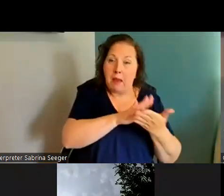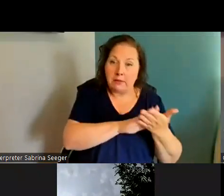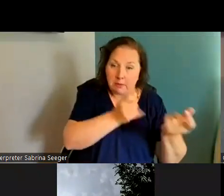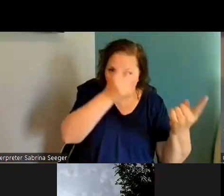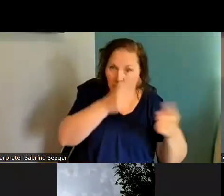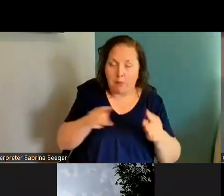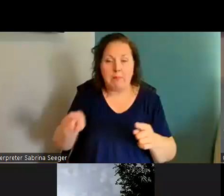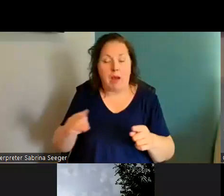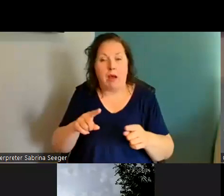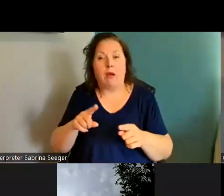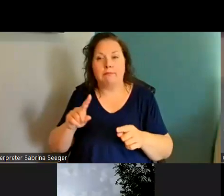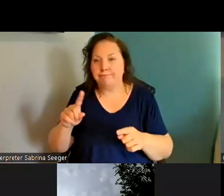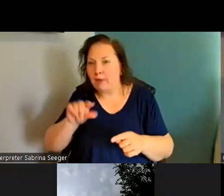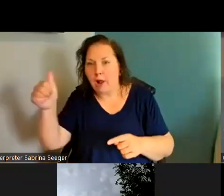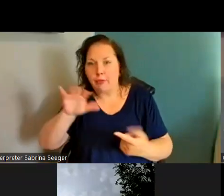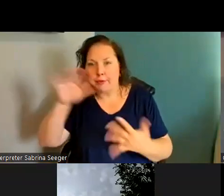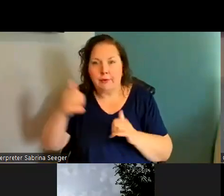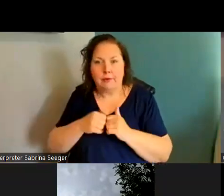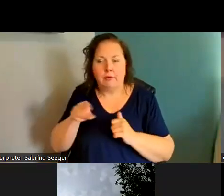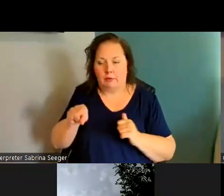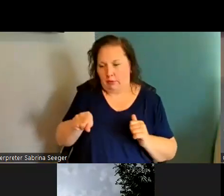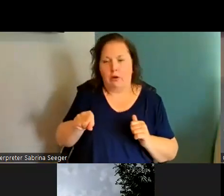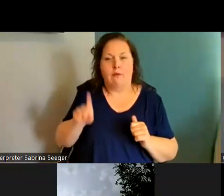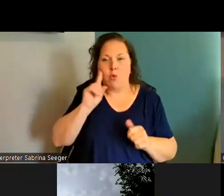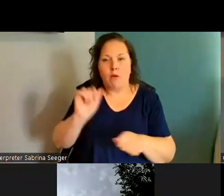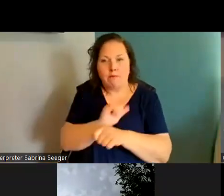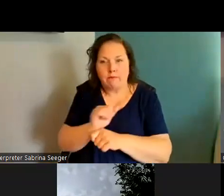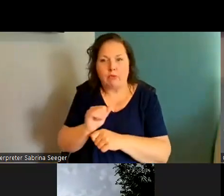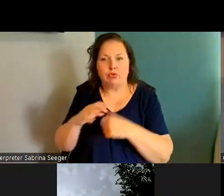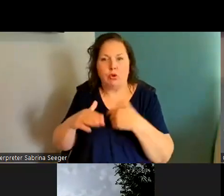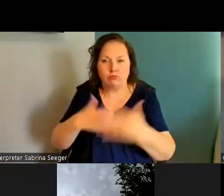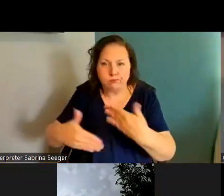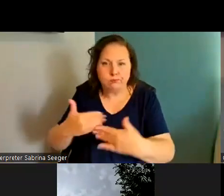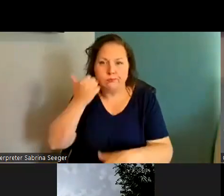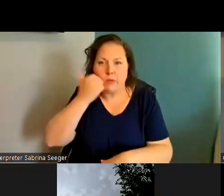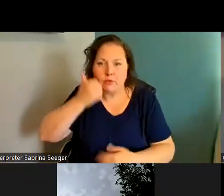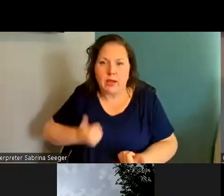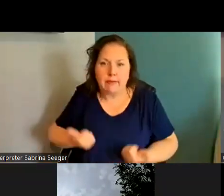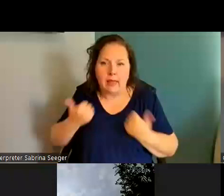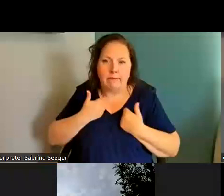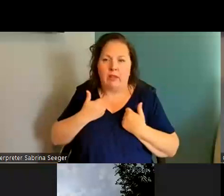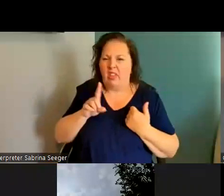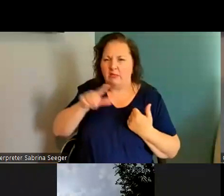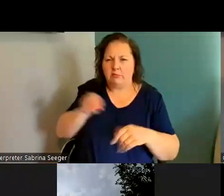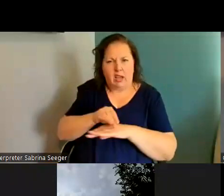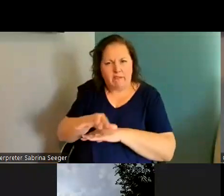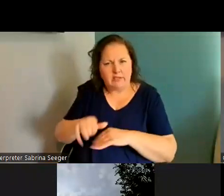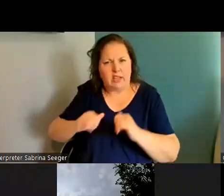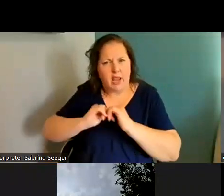You're thinking about where does the child stand in terms of functional performance. How does the child's disability affect functional performance? And from there,